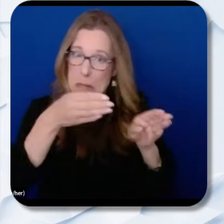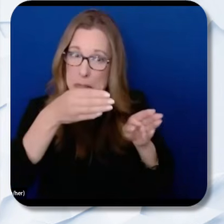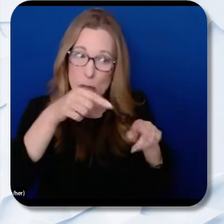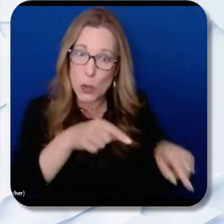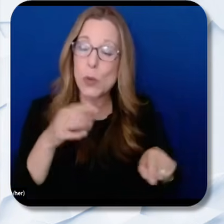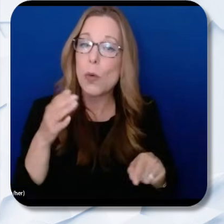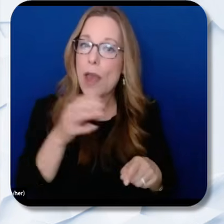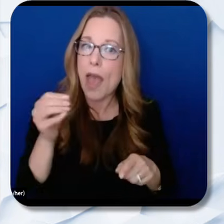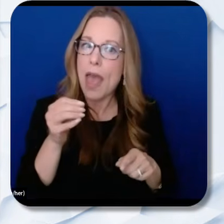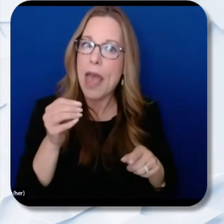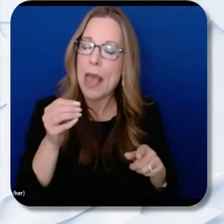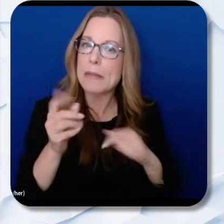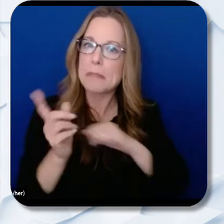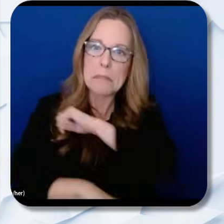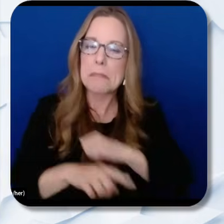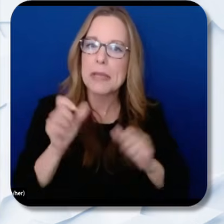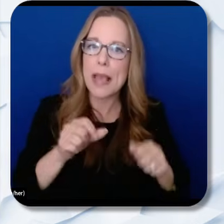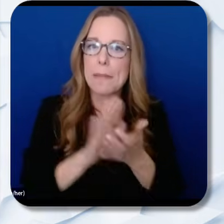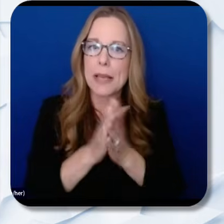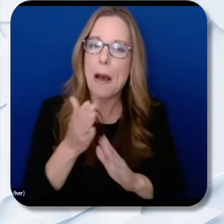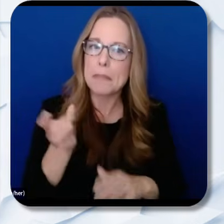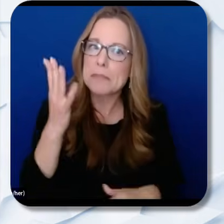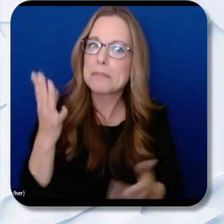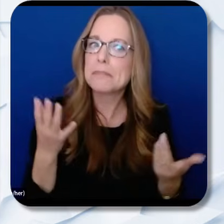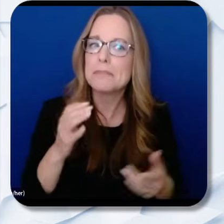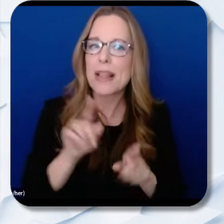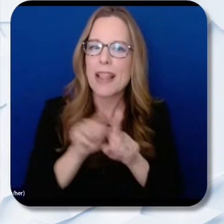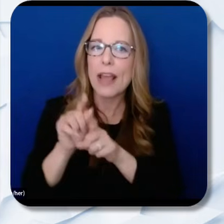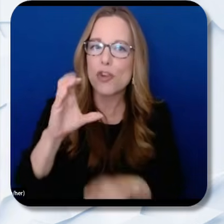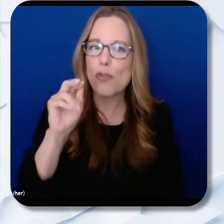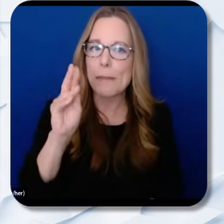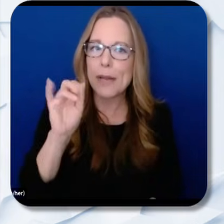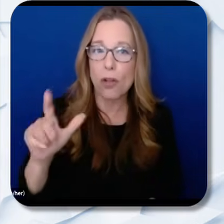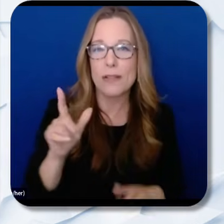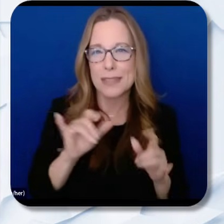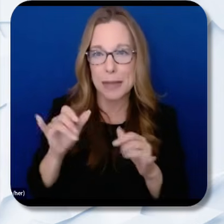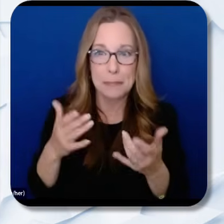family rather than helping us. And so, you know, that brings me to my second point.